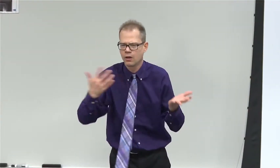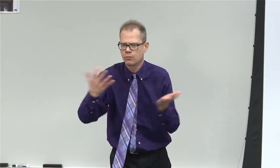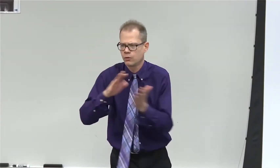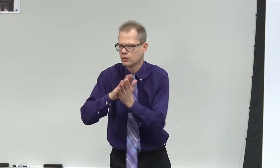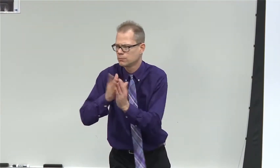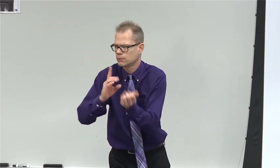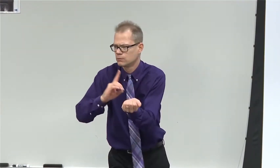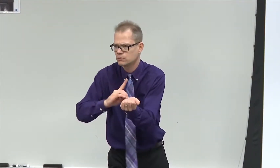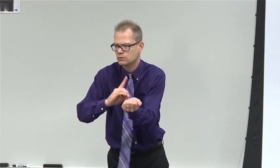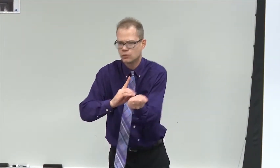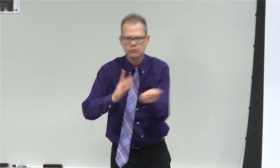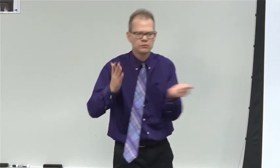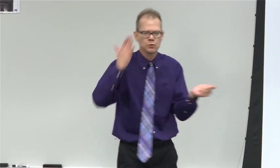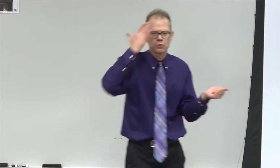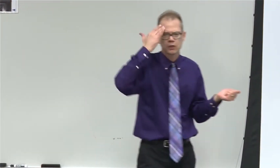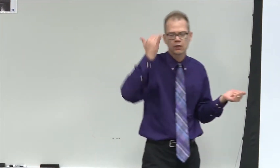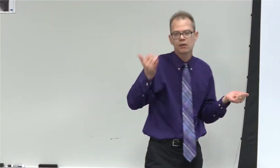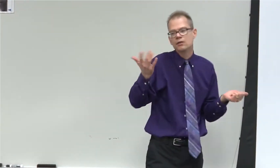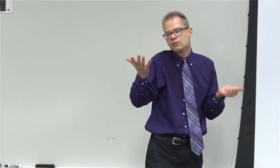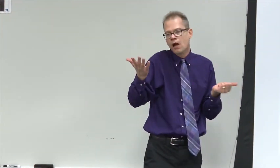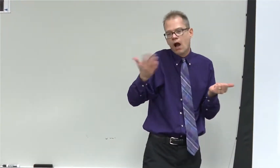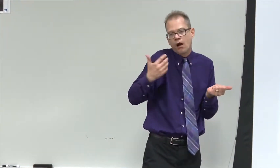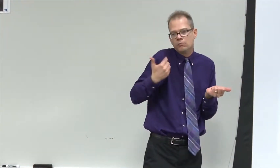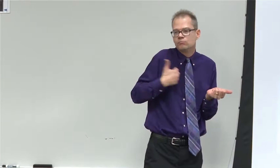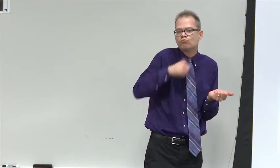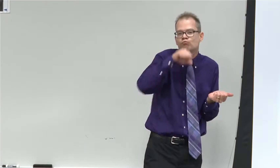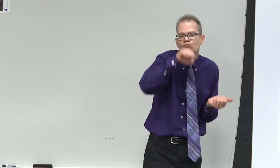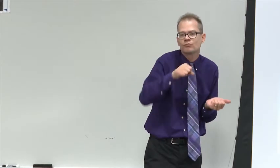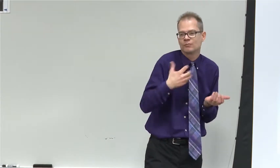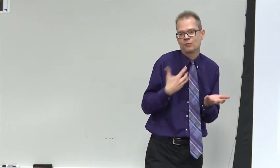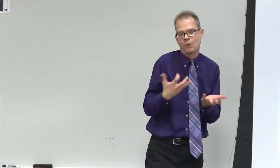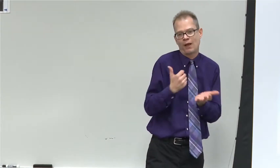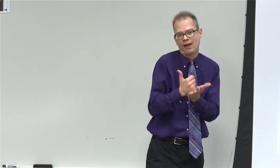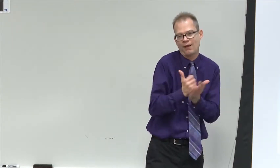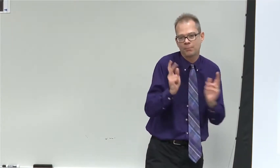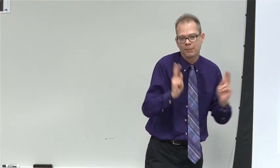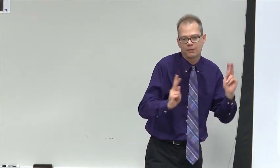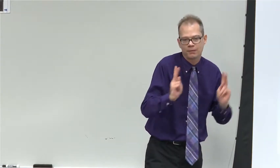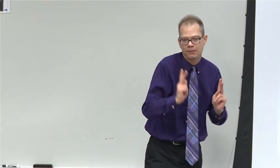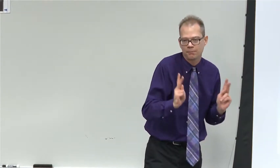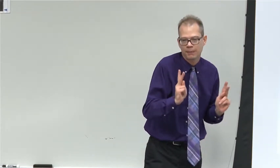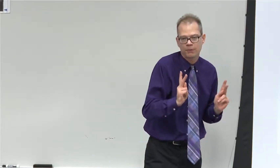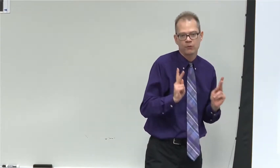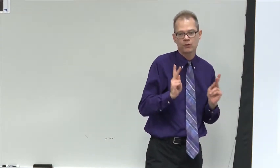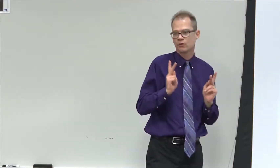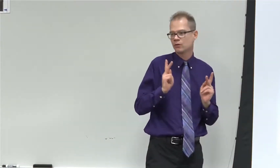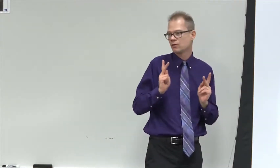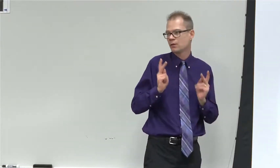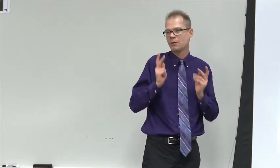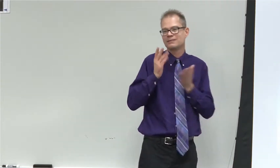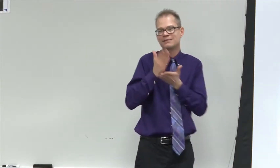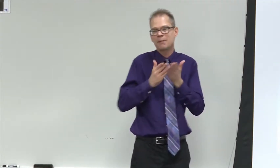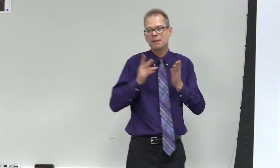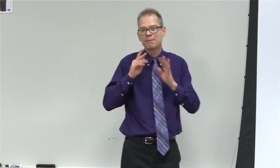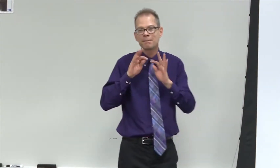So you might wonder why I wanted to become a doctor. I definitely wanted to help people.